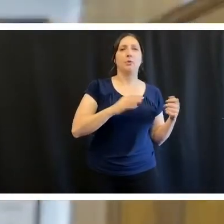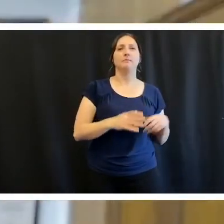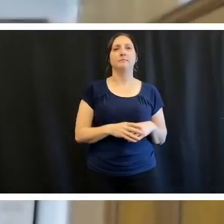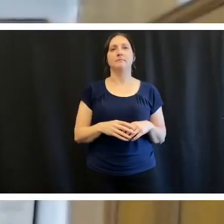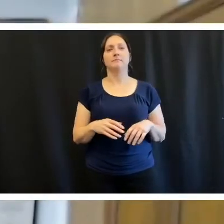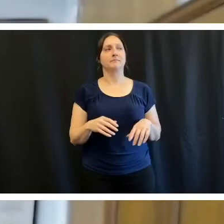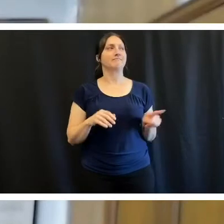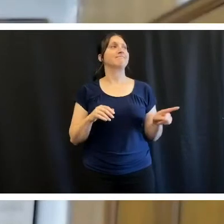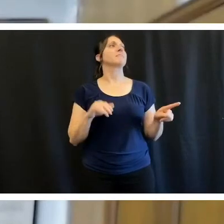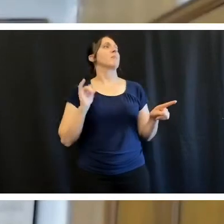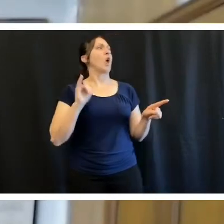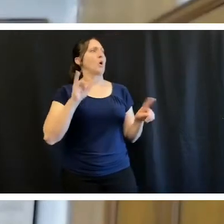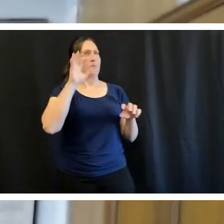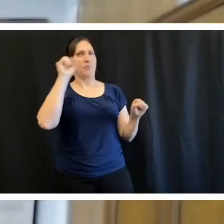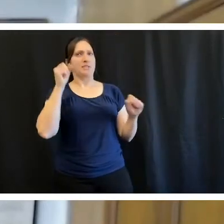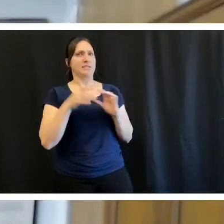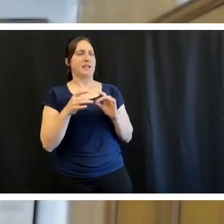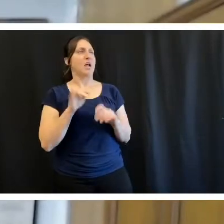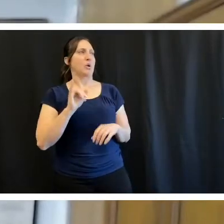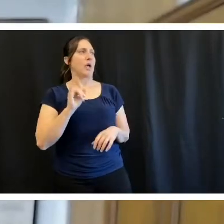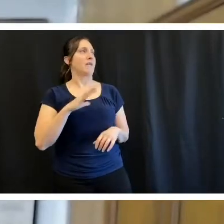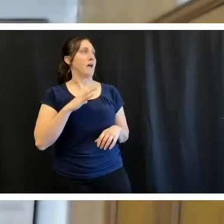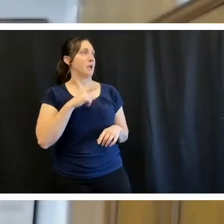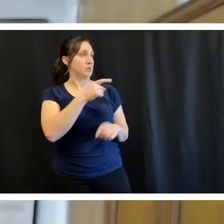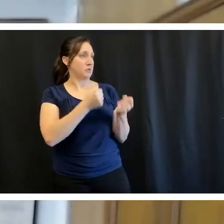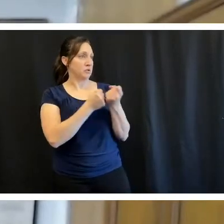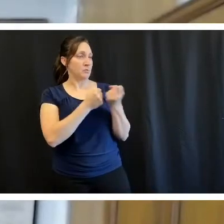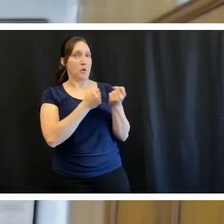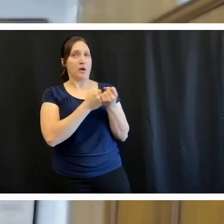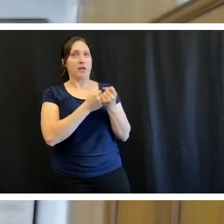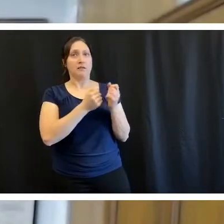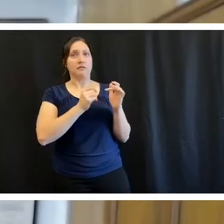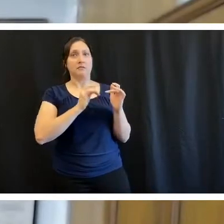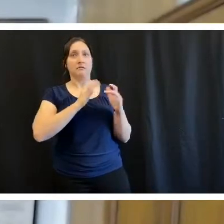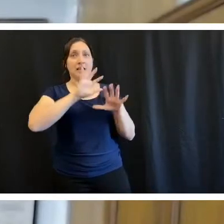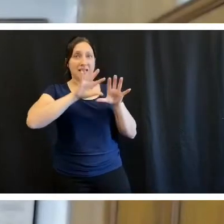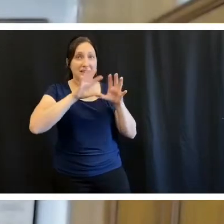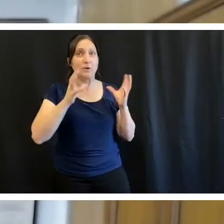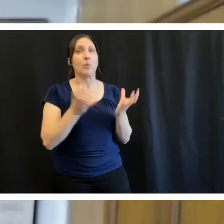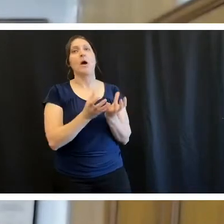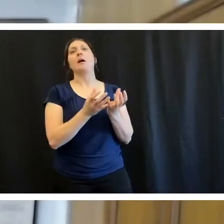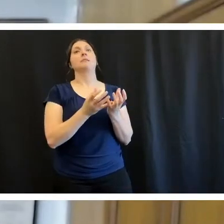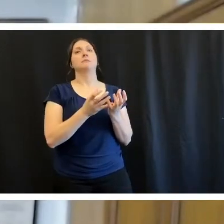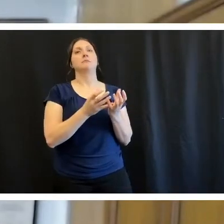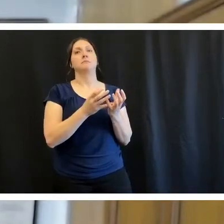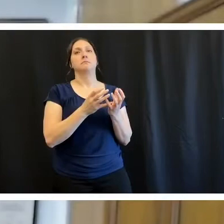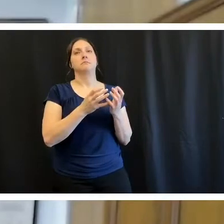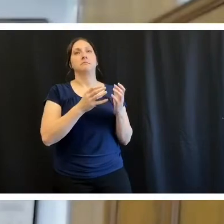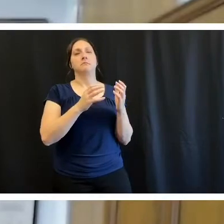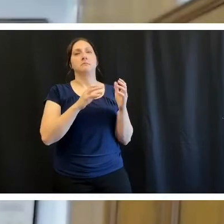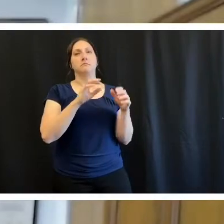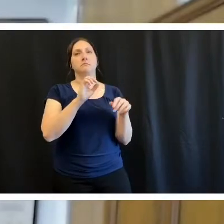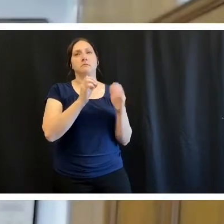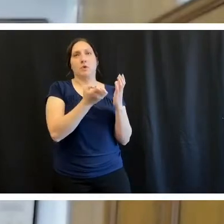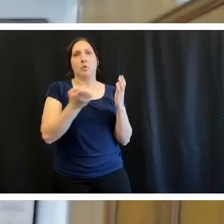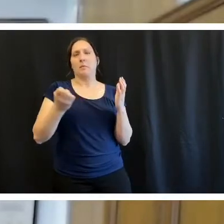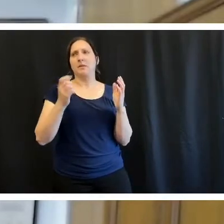Supporting enterprise-wide software is no small task, as you know. Are schools keeping up to that task?